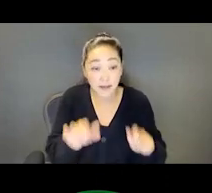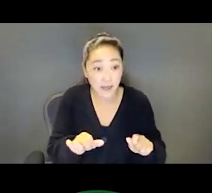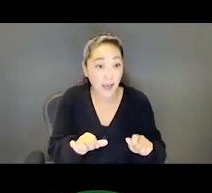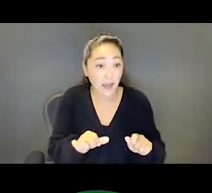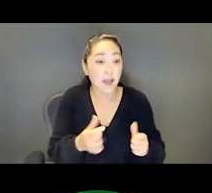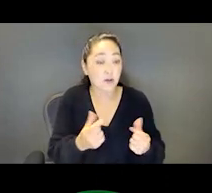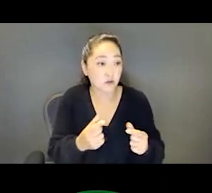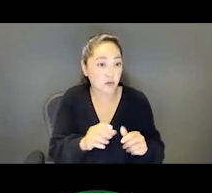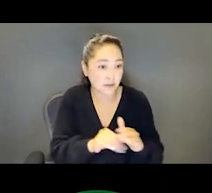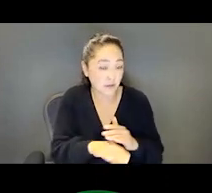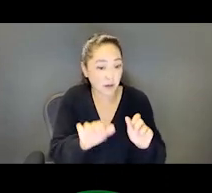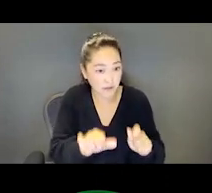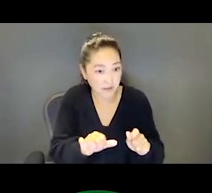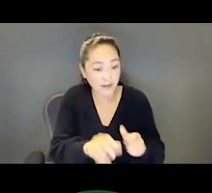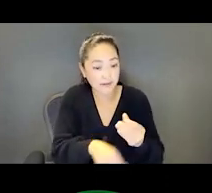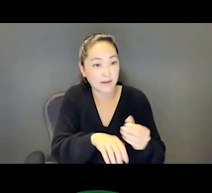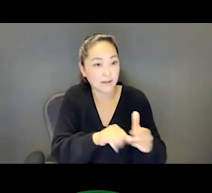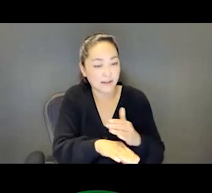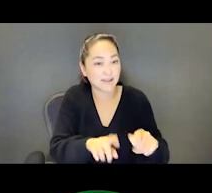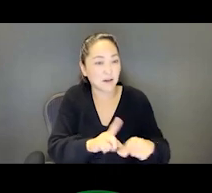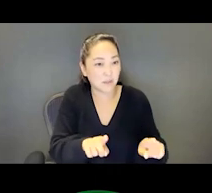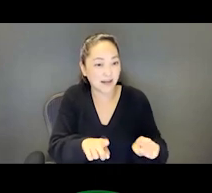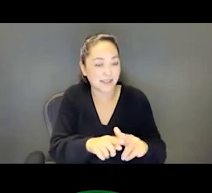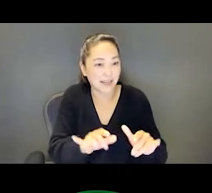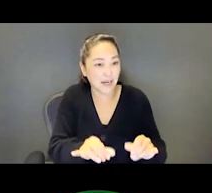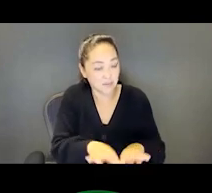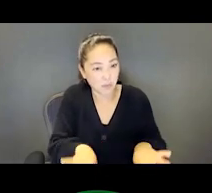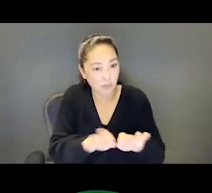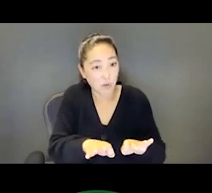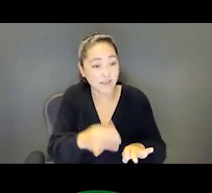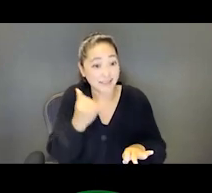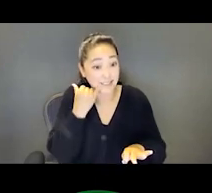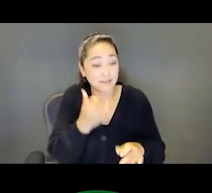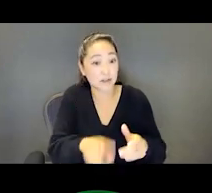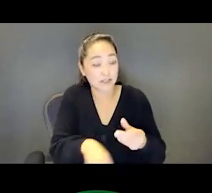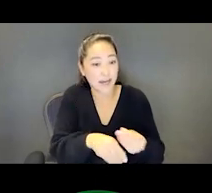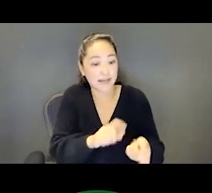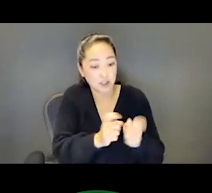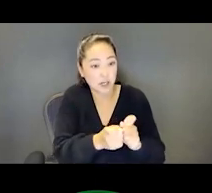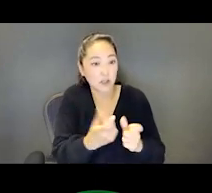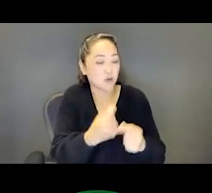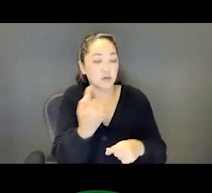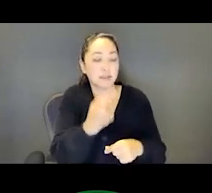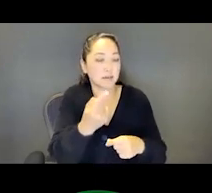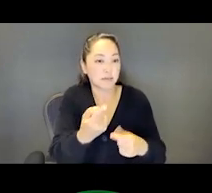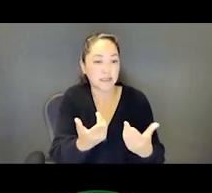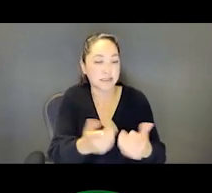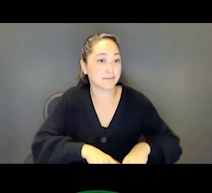But you need to let people know. That's also key, you know, to letting people know, well,